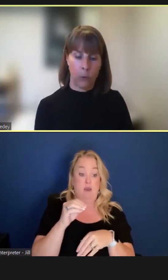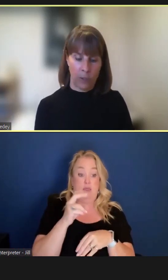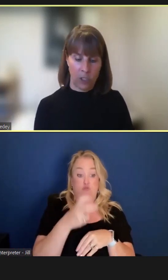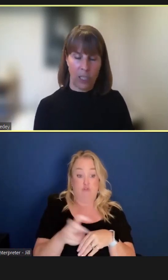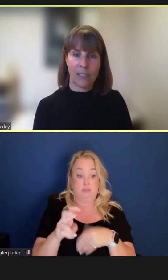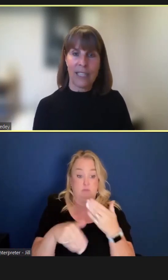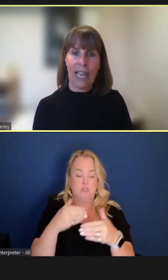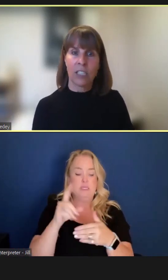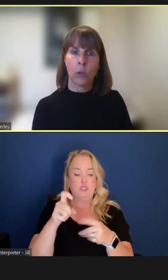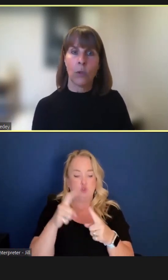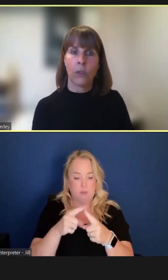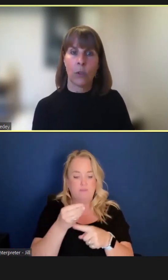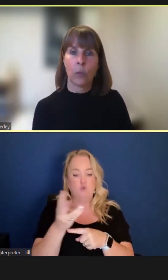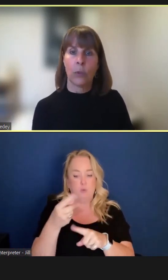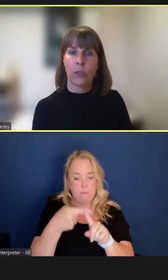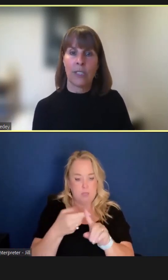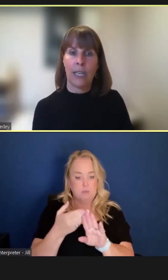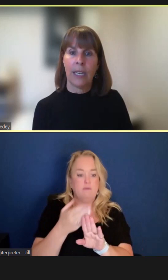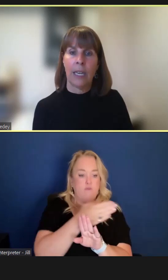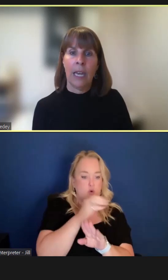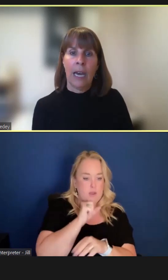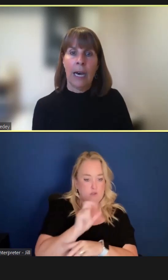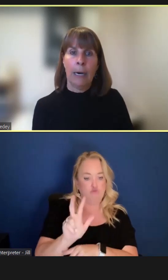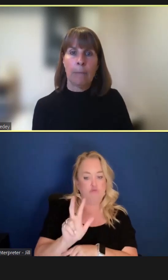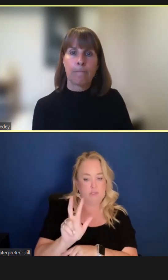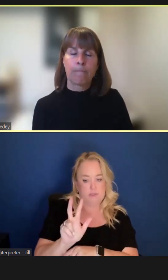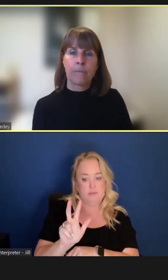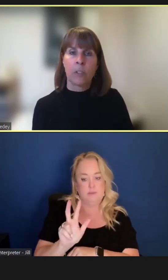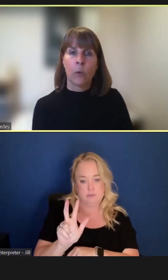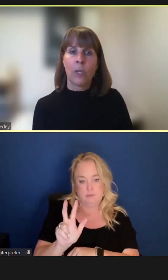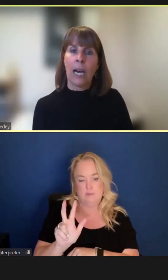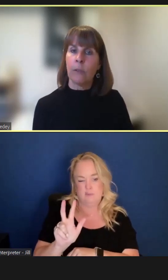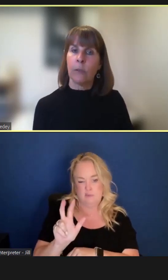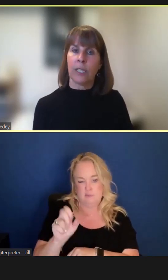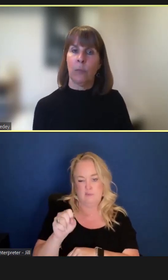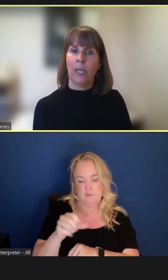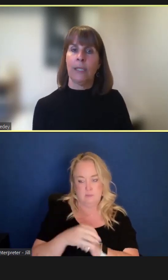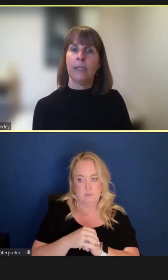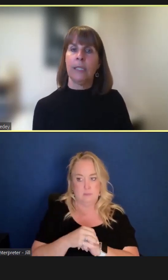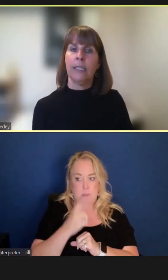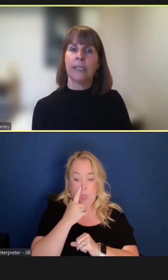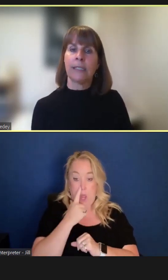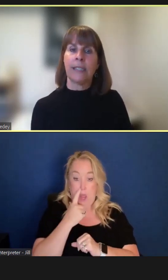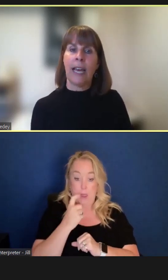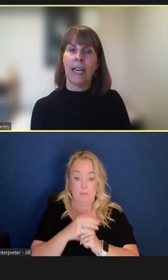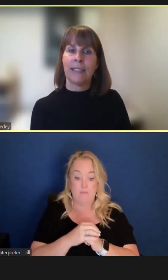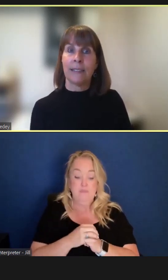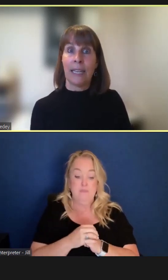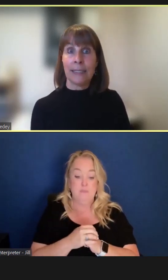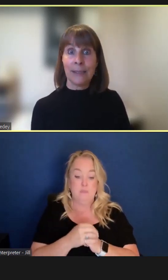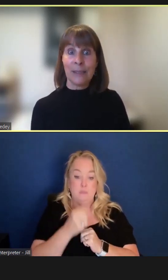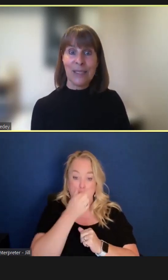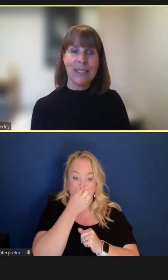child's actual third birthday um what I would recommend is that ideally you